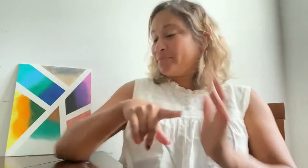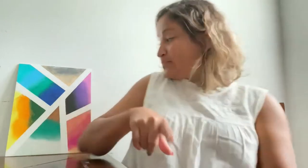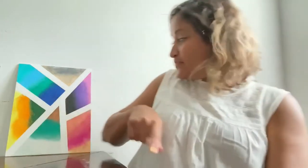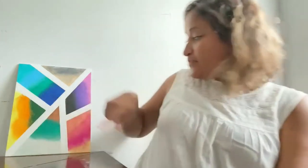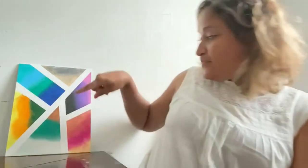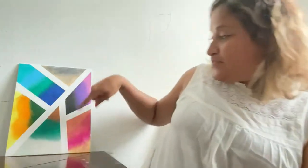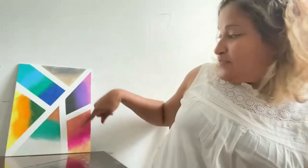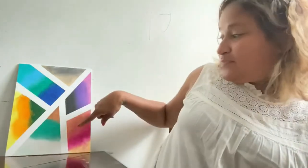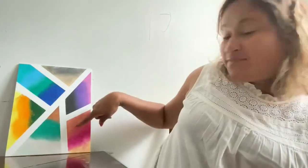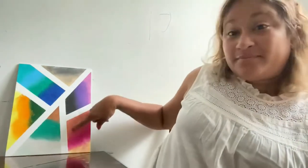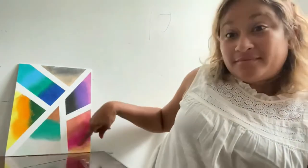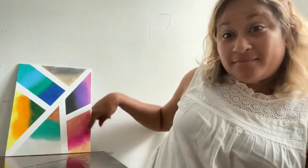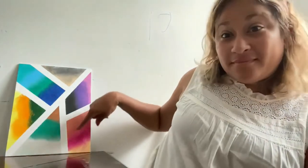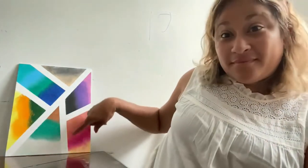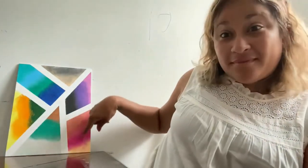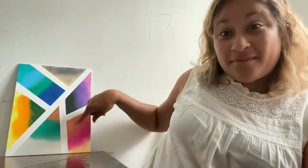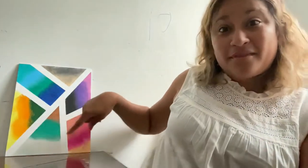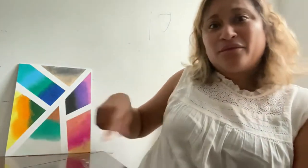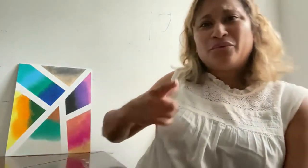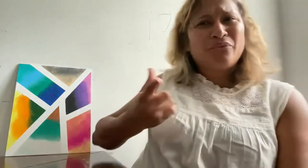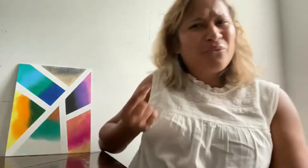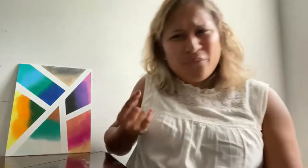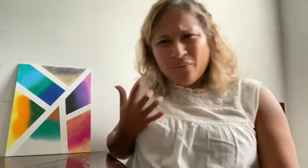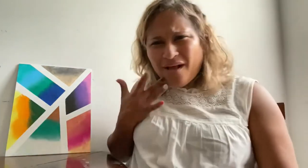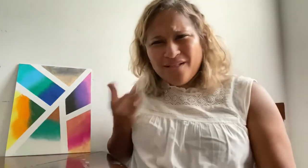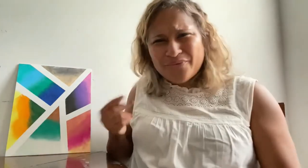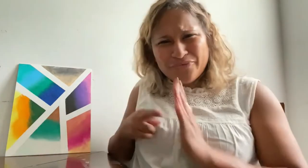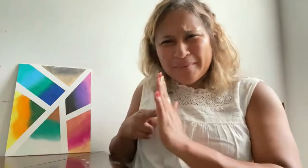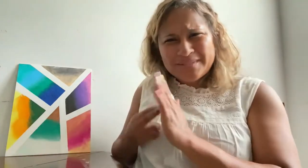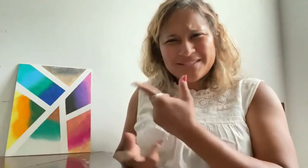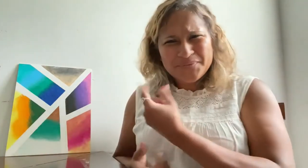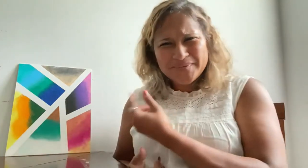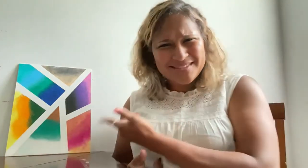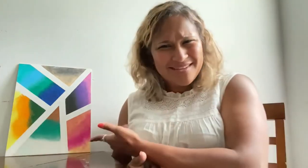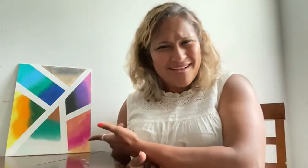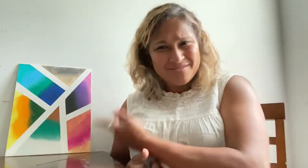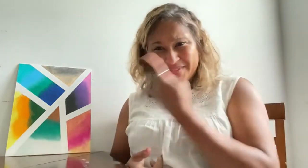Let’s examine another example of color symbolism in my work. What color represents what? What does each color represent? What are the colors you see?